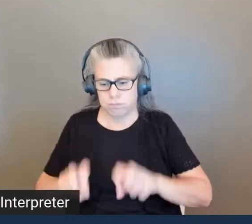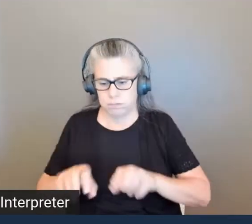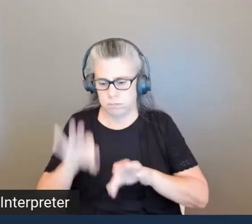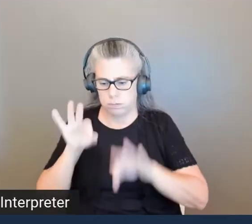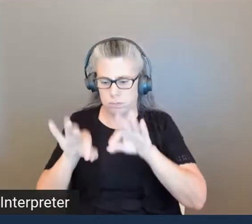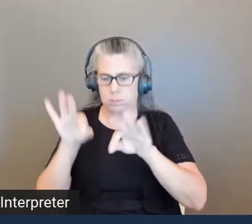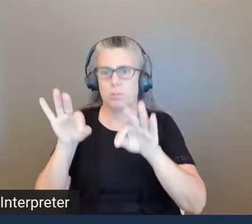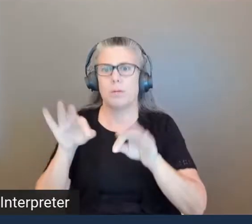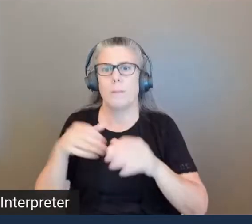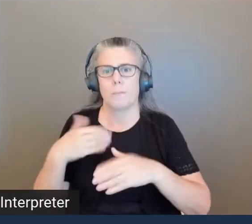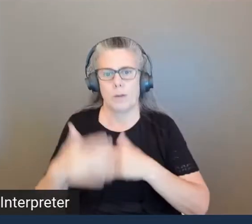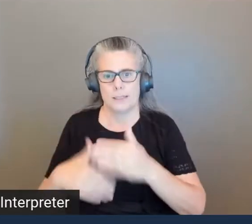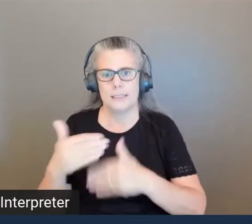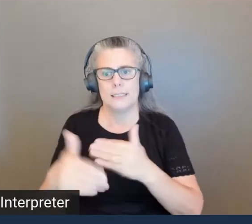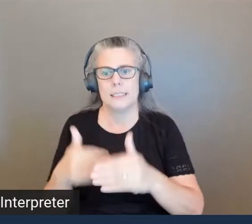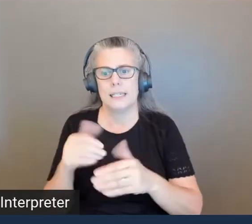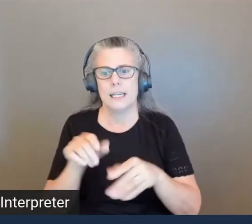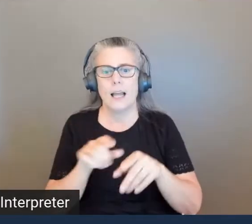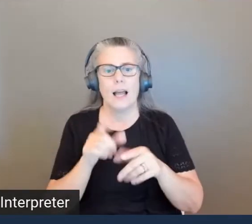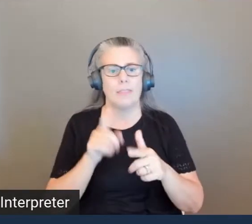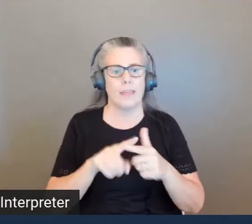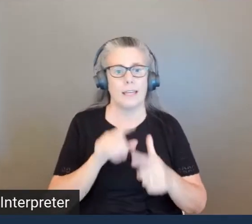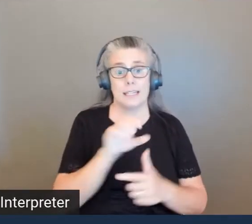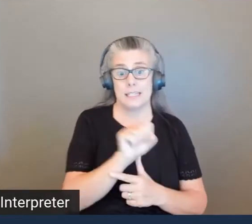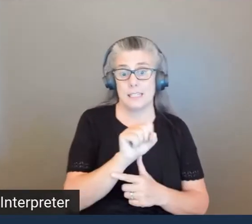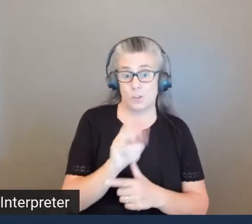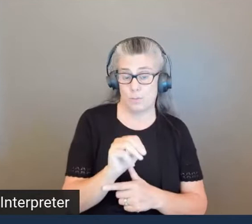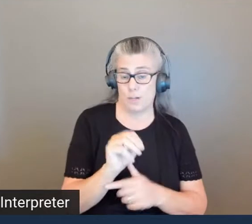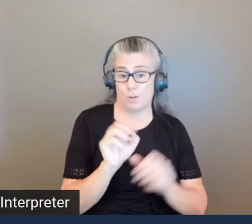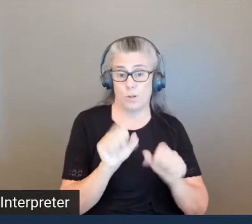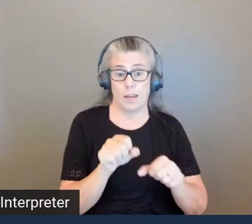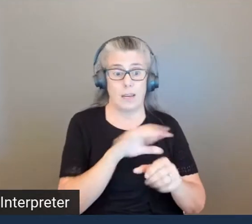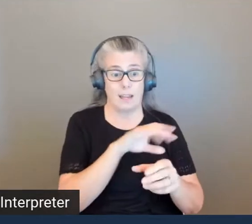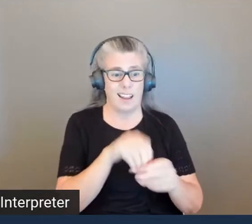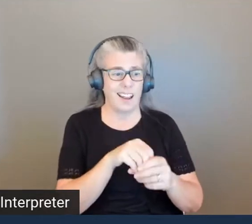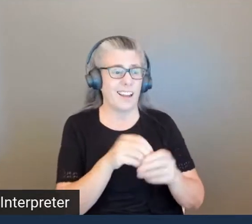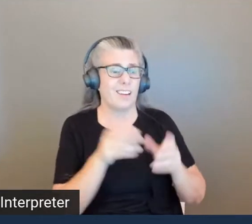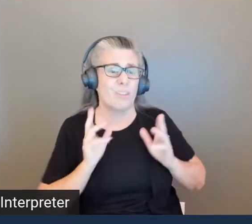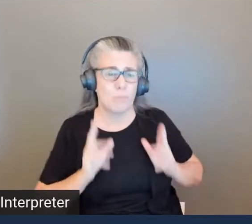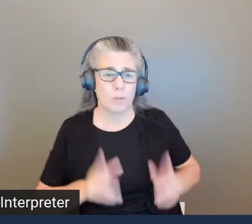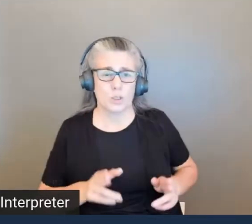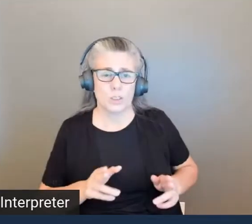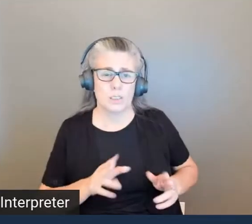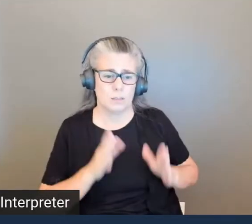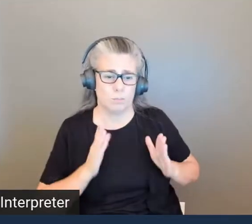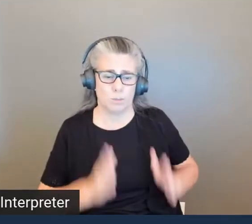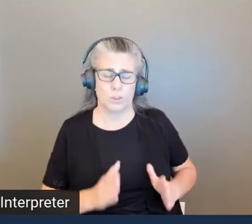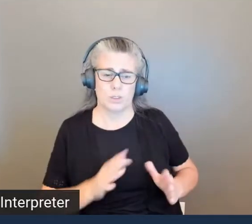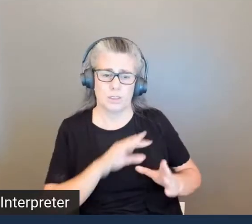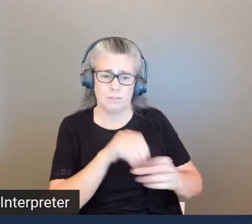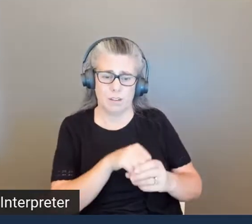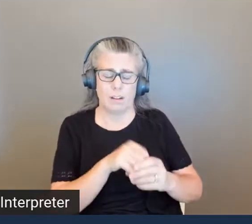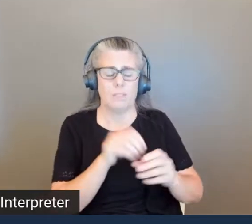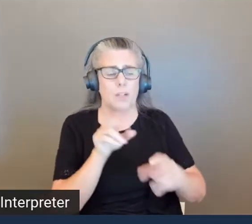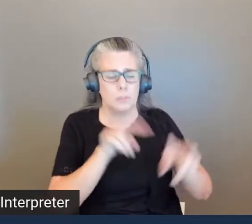we also SageMaker has integration with a human, the loop services. - Right. So we can also integrate with those kinds of workflows that they are applicable to you.